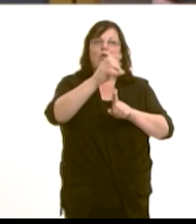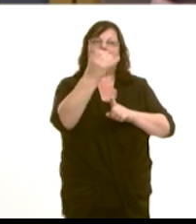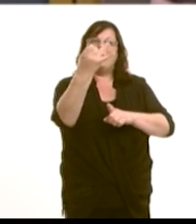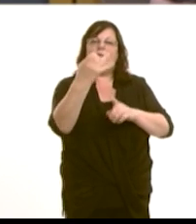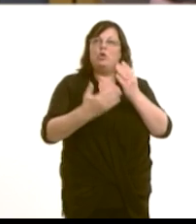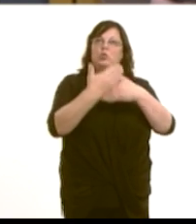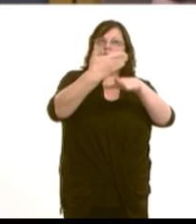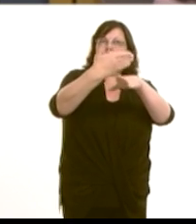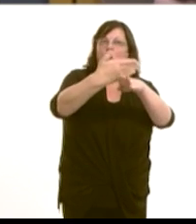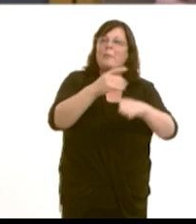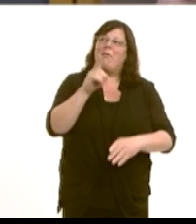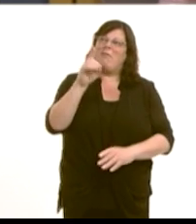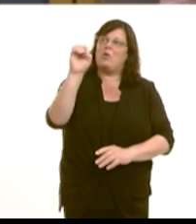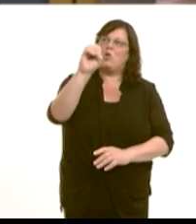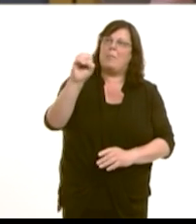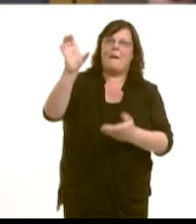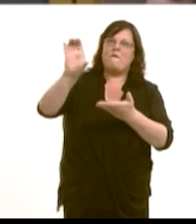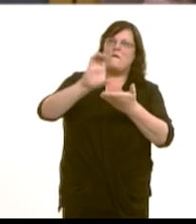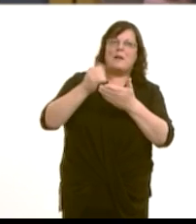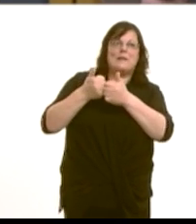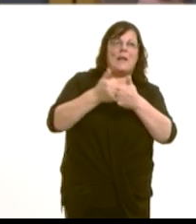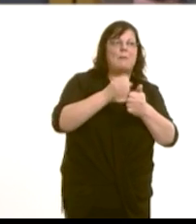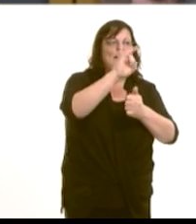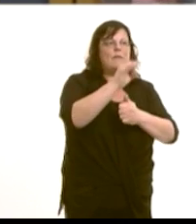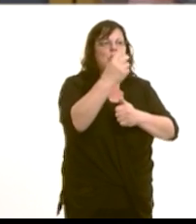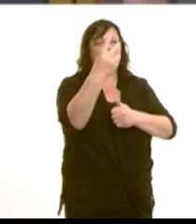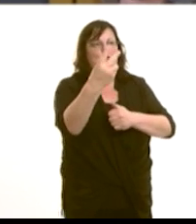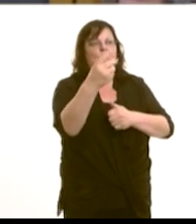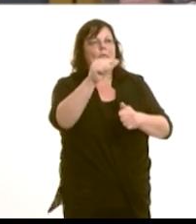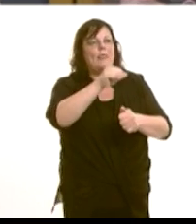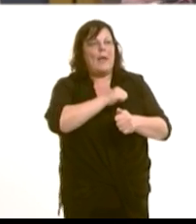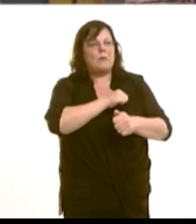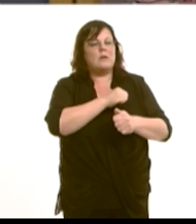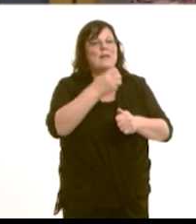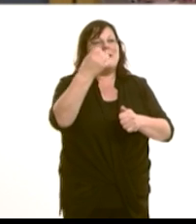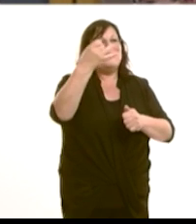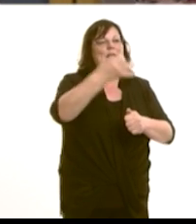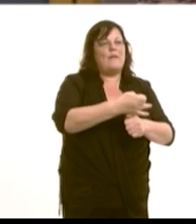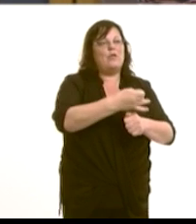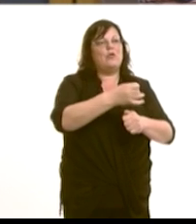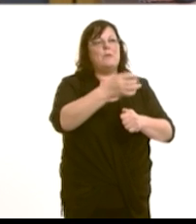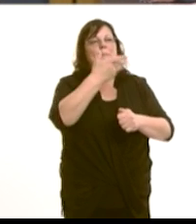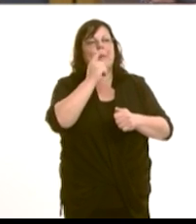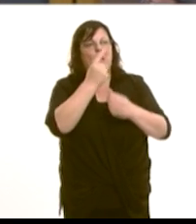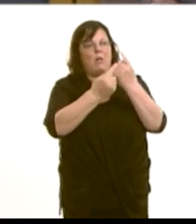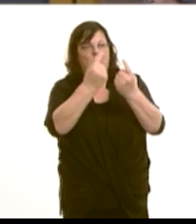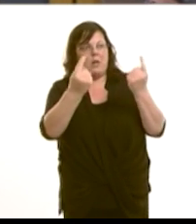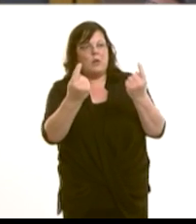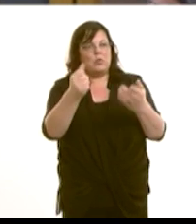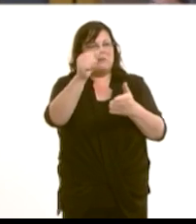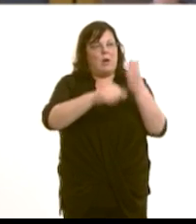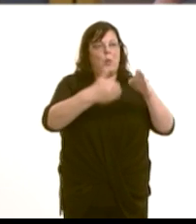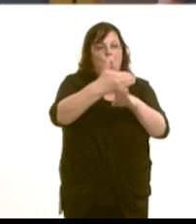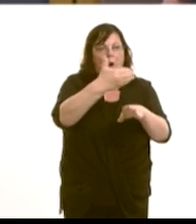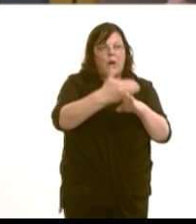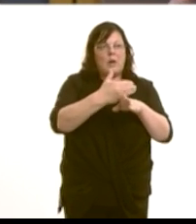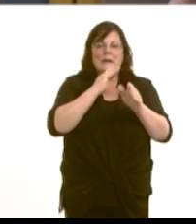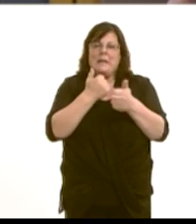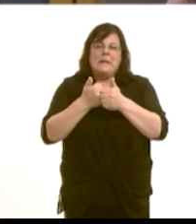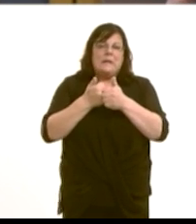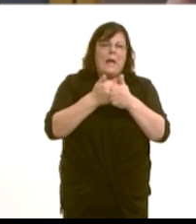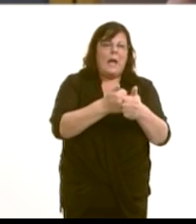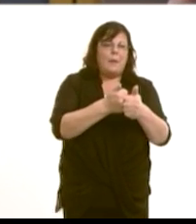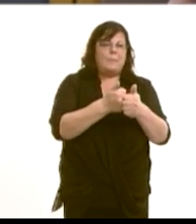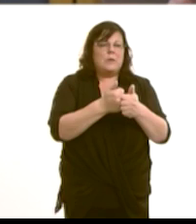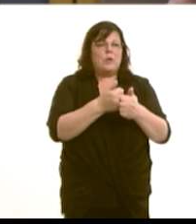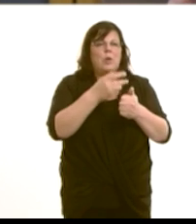This EU funding has helped 72,700 people into work, helped more than 229,000 gain qualifications,